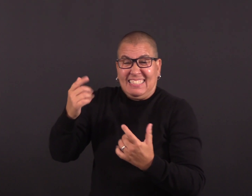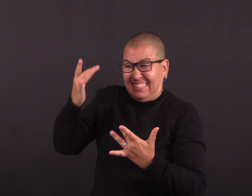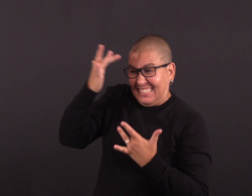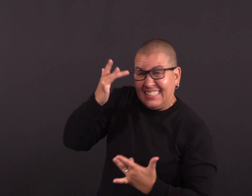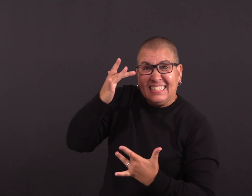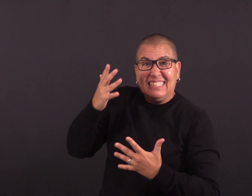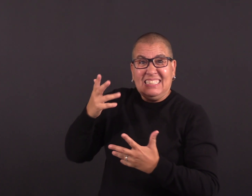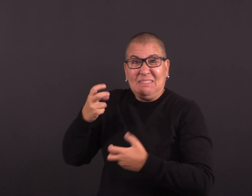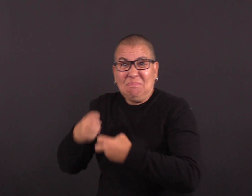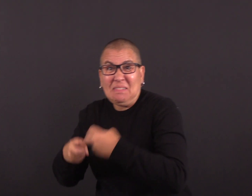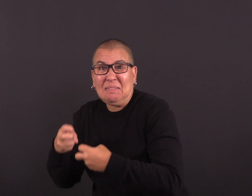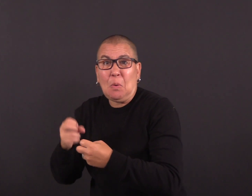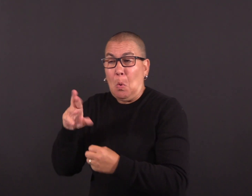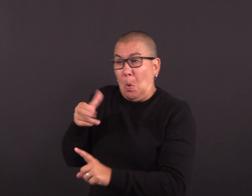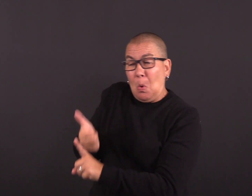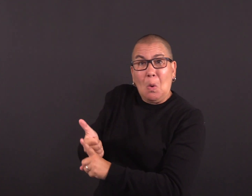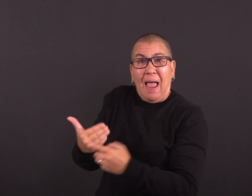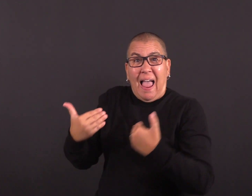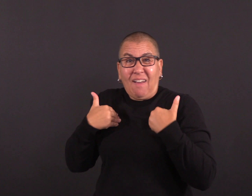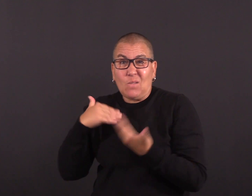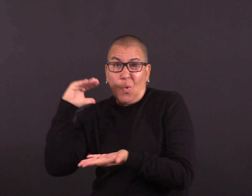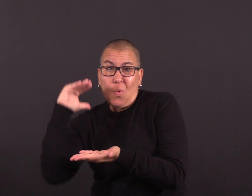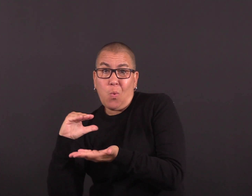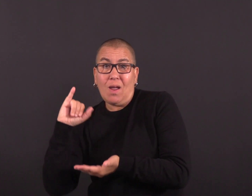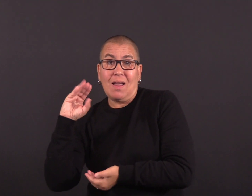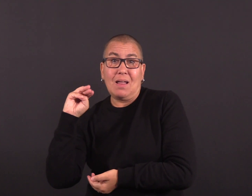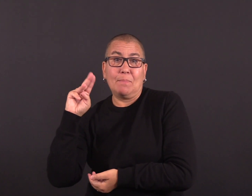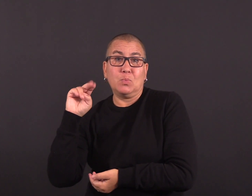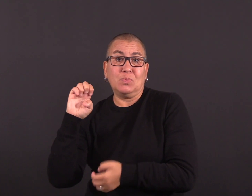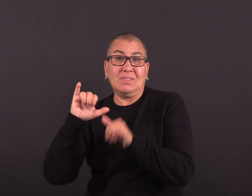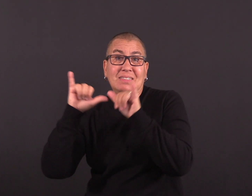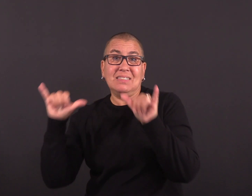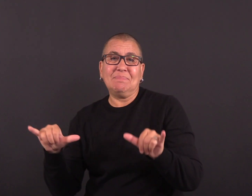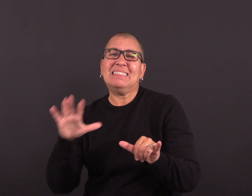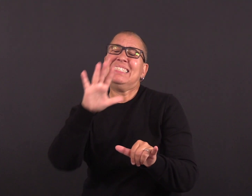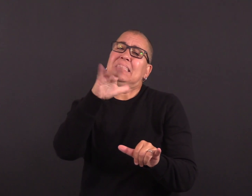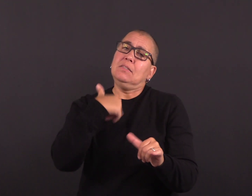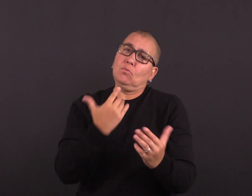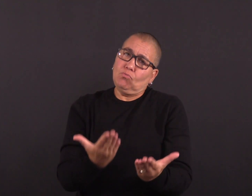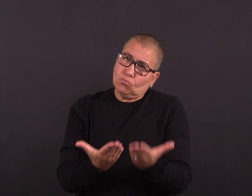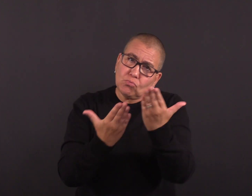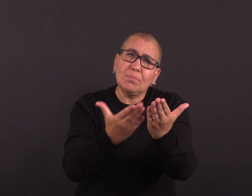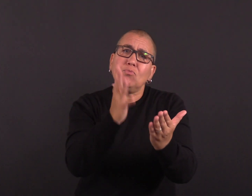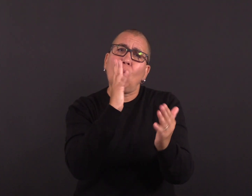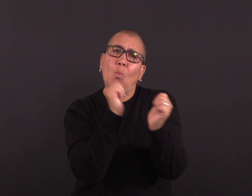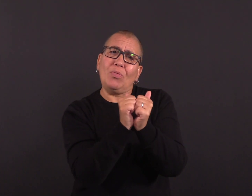Bode said, “but I would definitely highlight and encourage people to make that their change